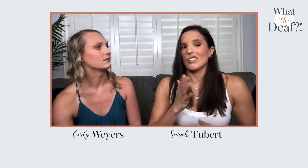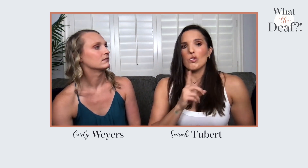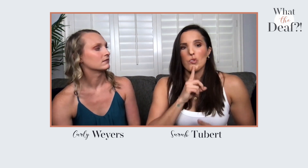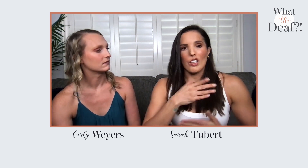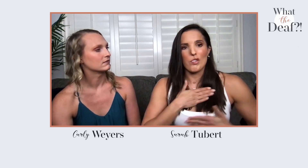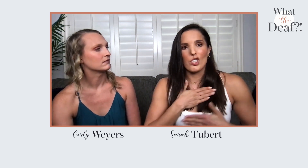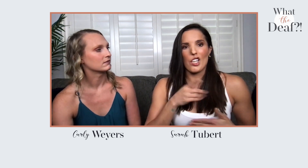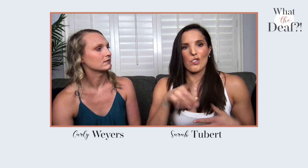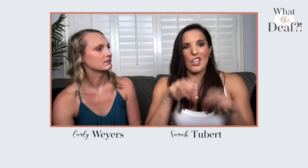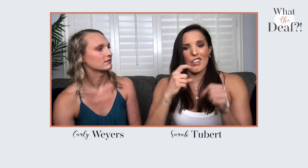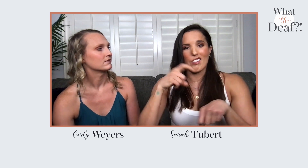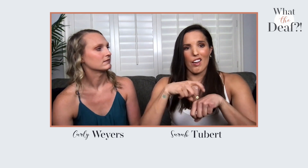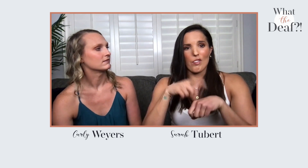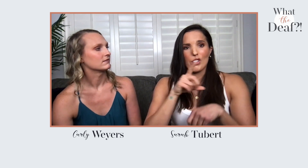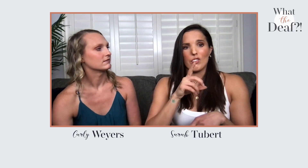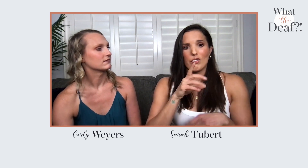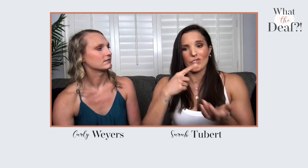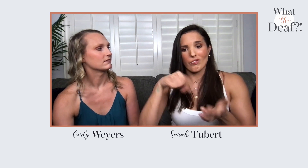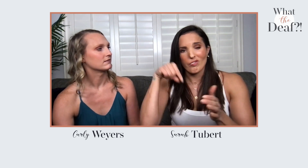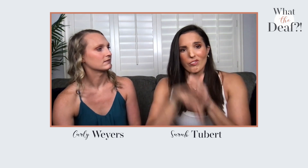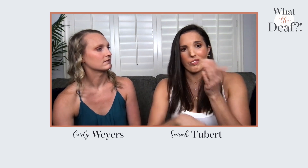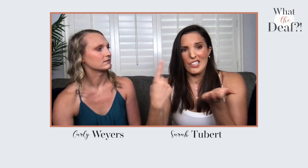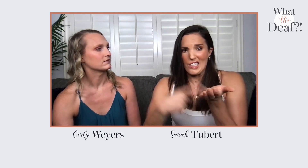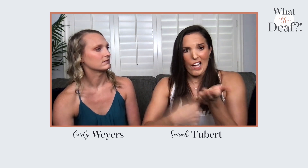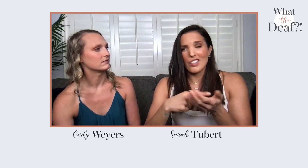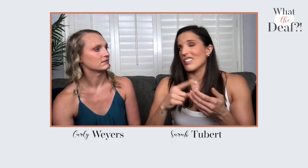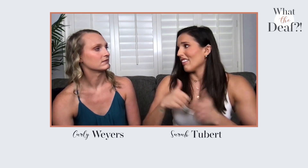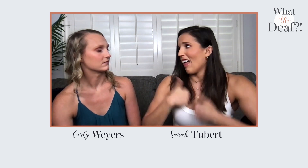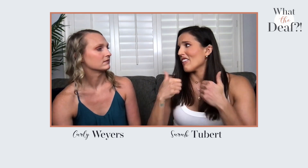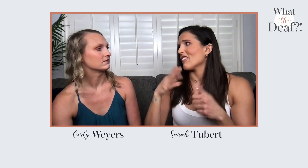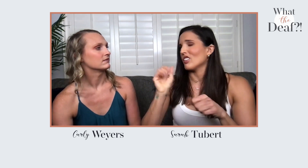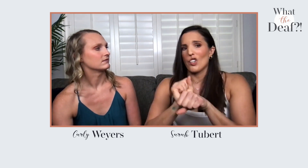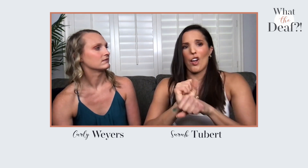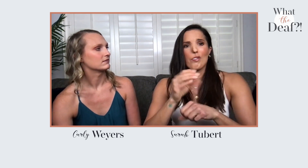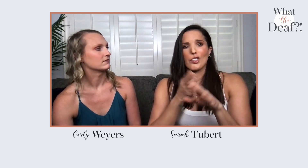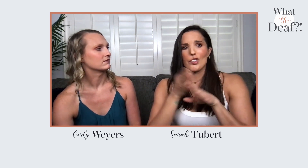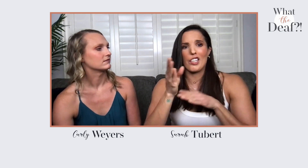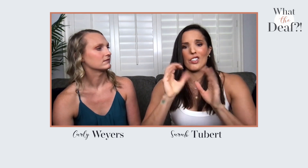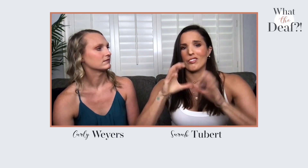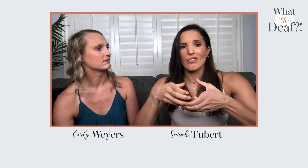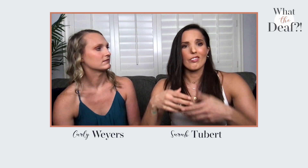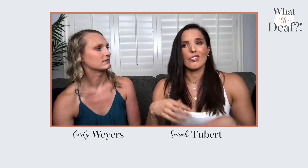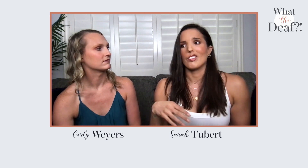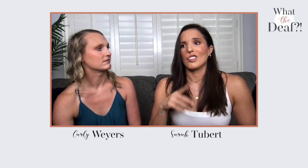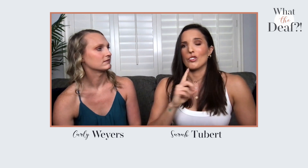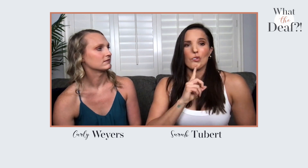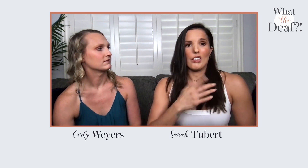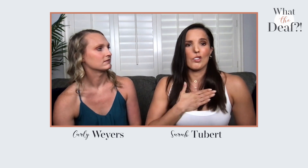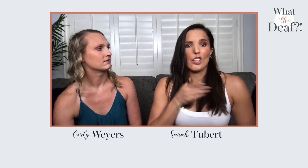We really appreciate you taking the time to go in depth and have the discussion about life, jobs, and community.